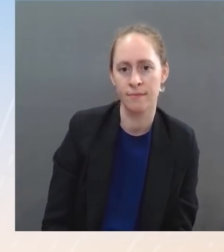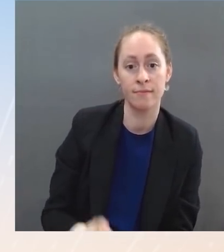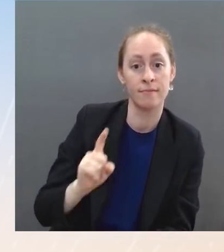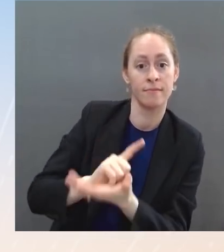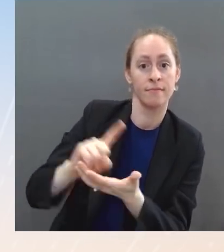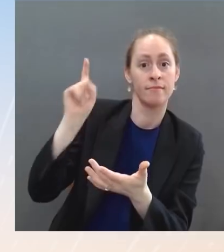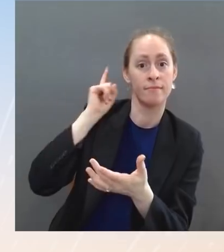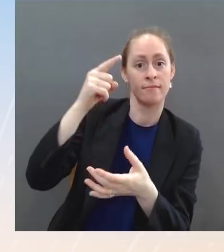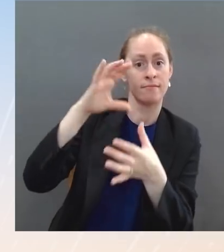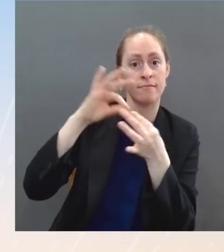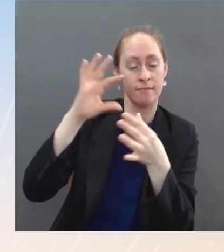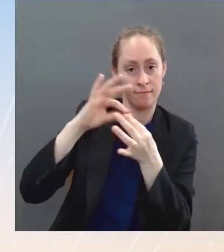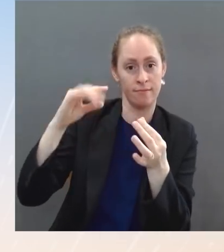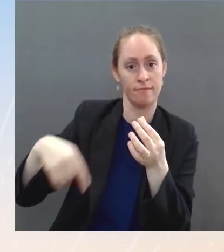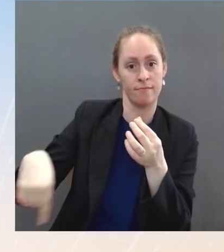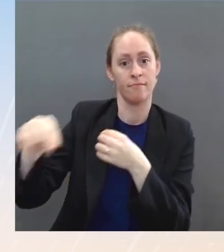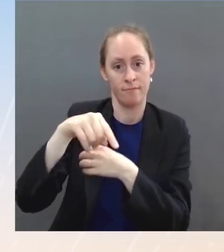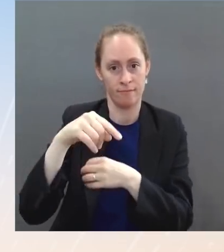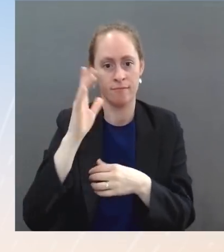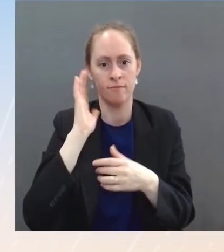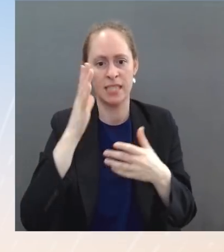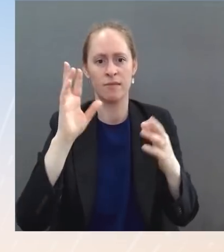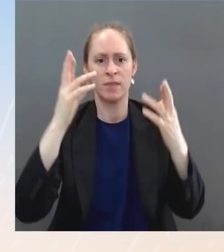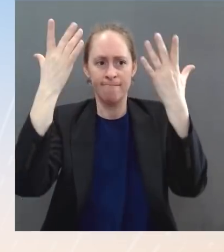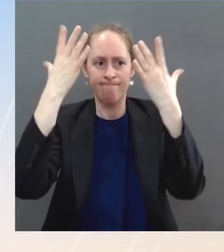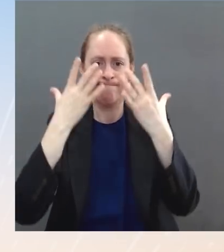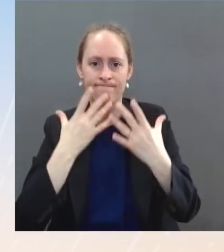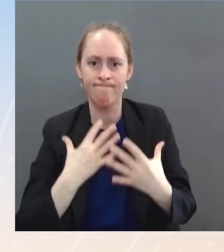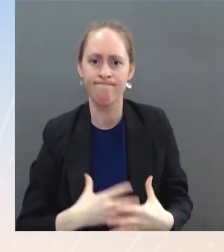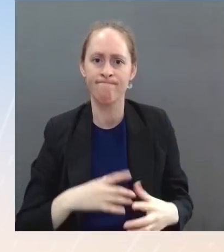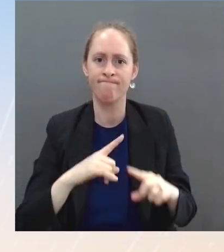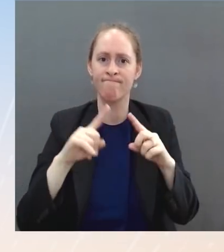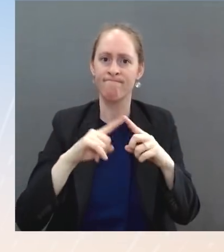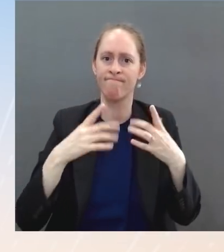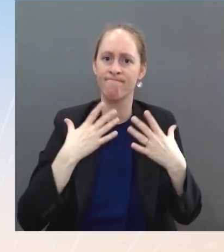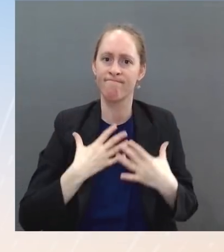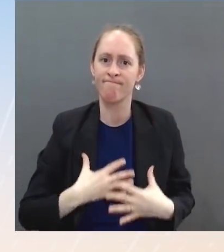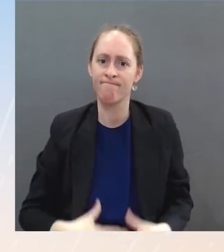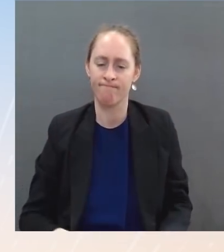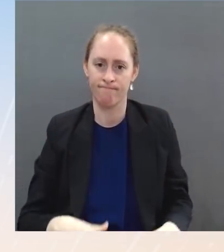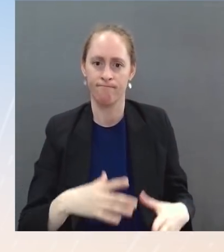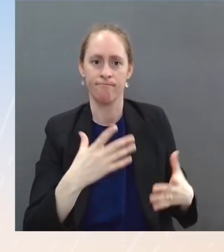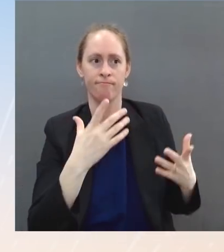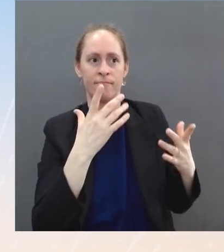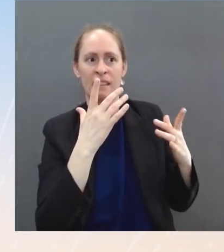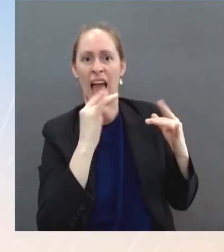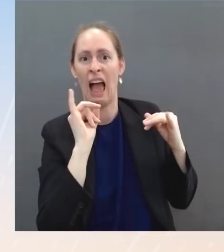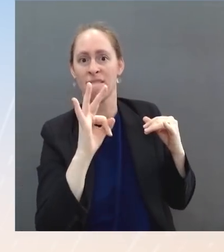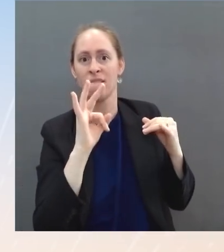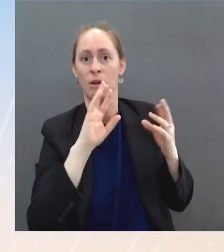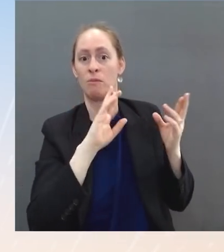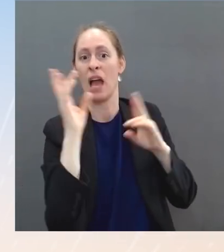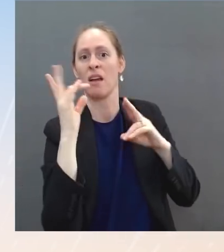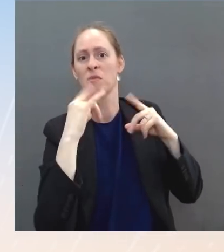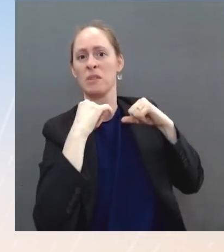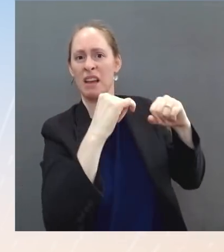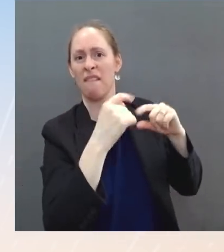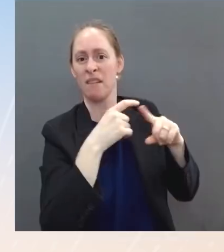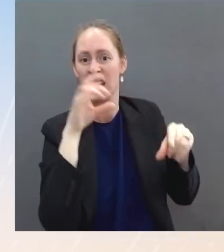The Press: -- to help shield Ukrainians from chemical weapons use. Have those deliveries been made, or have they started?